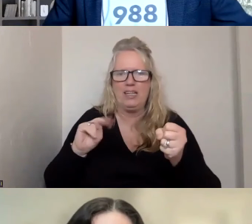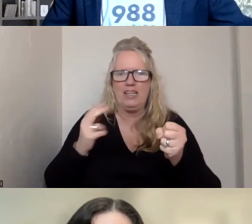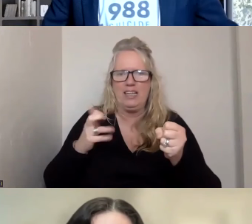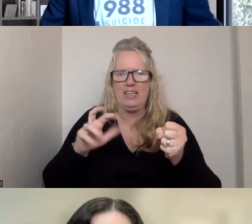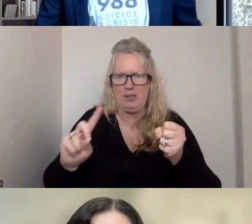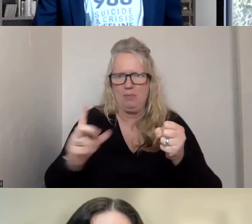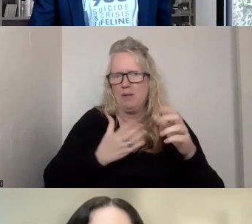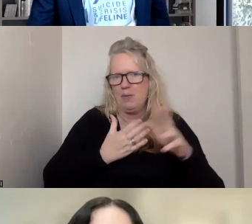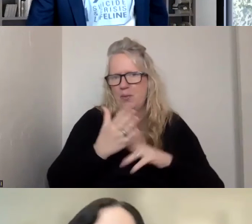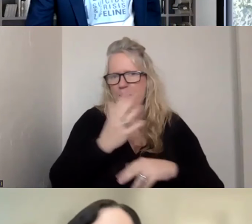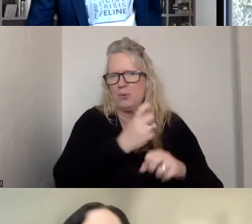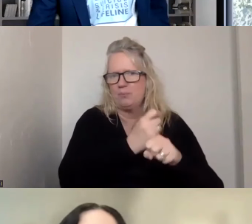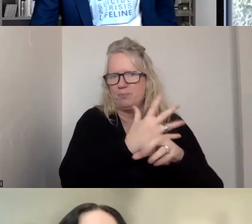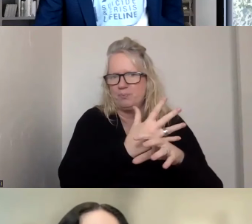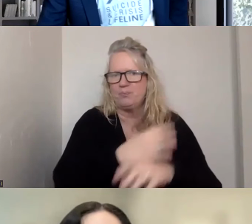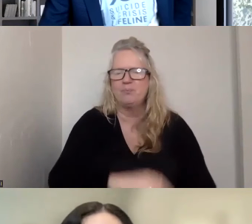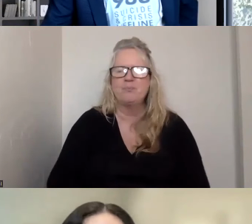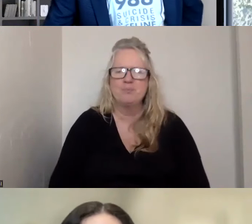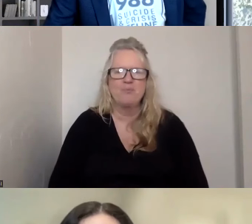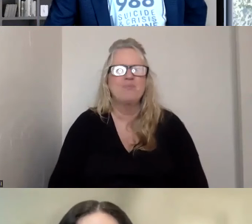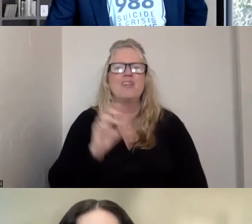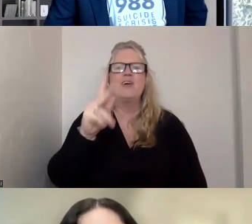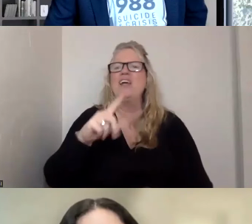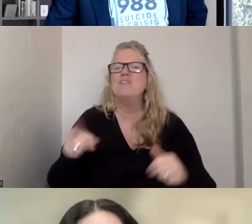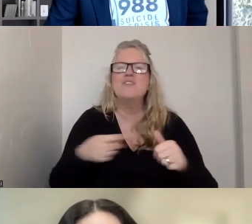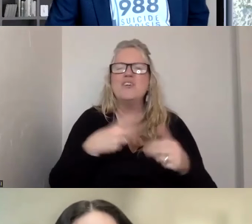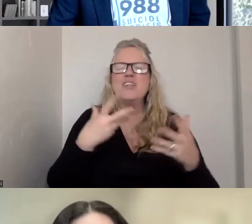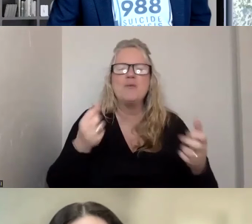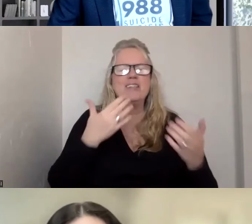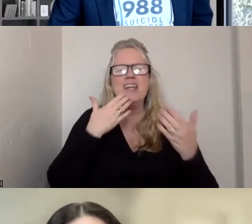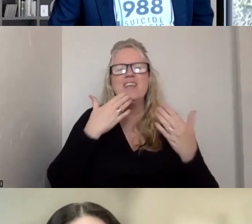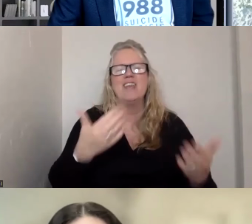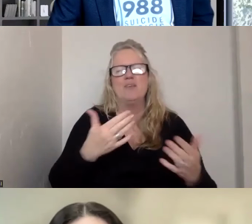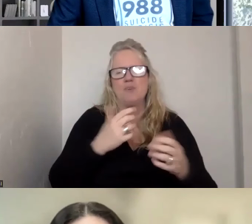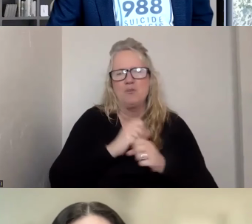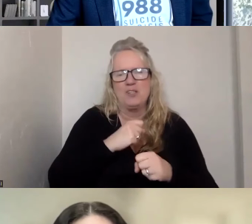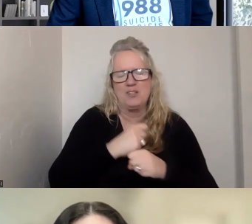TECHNOLOGY. >>: THANK YOU SO MUCH FOR CREATING THE YOUTH CORNER, DAVID. IT